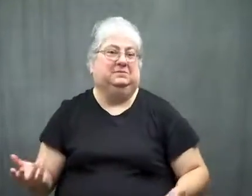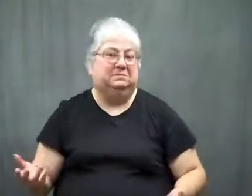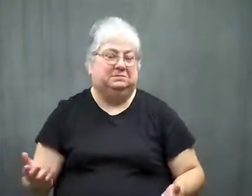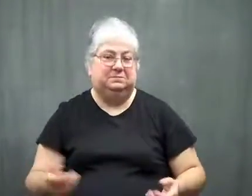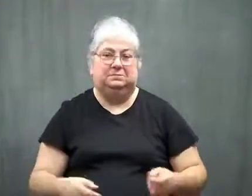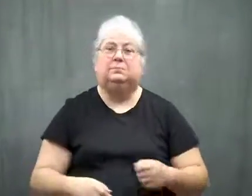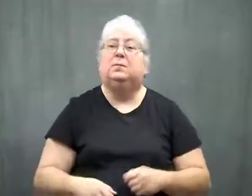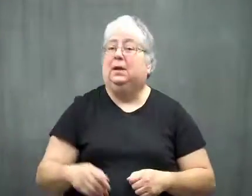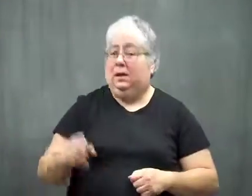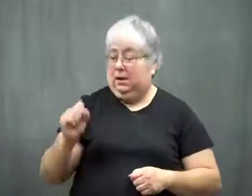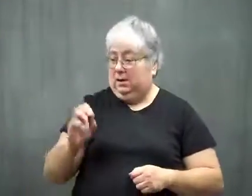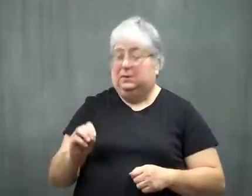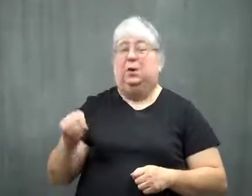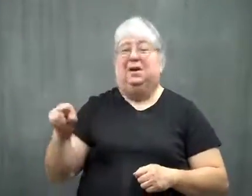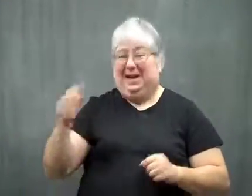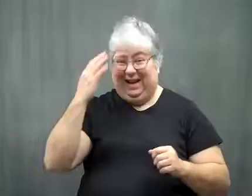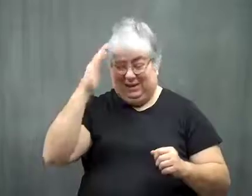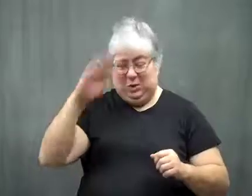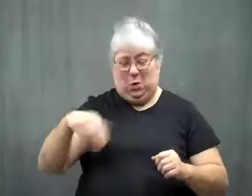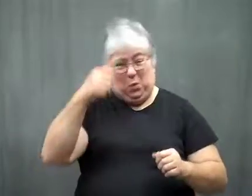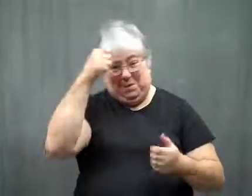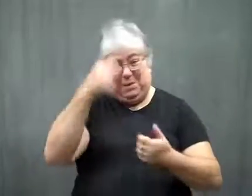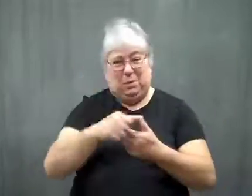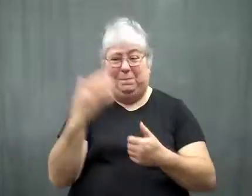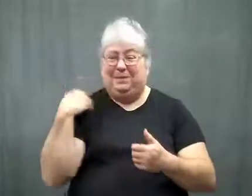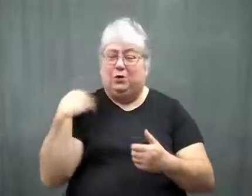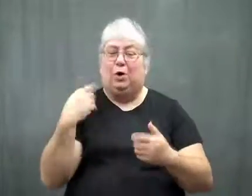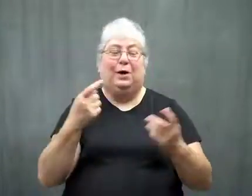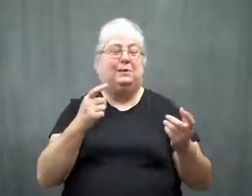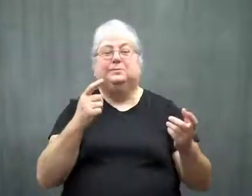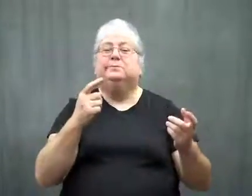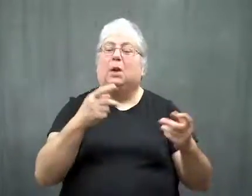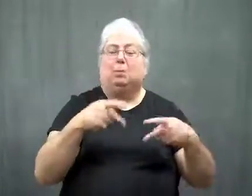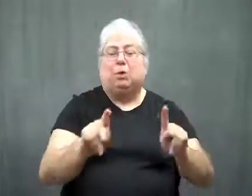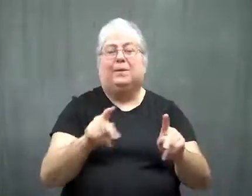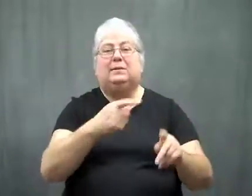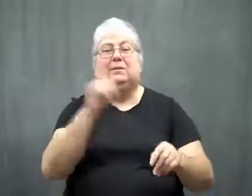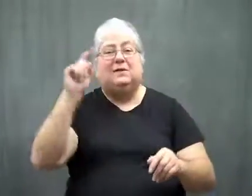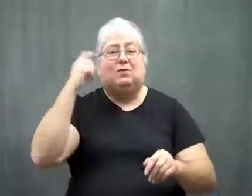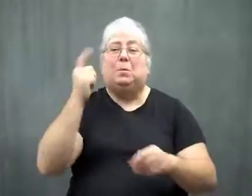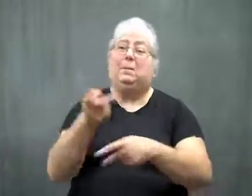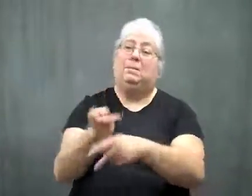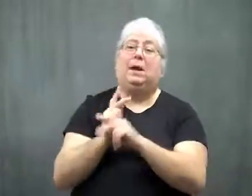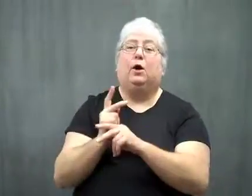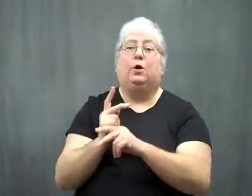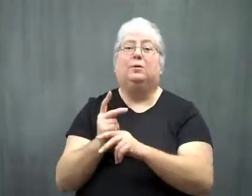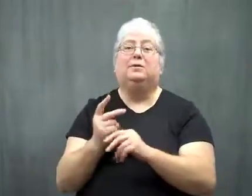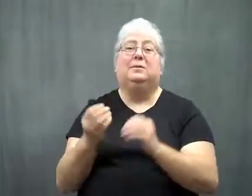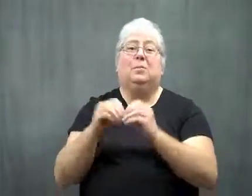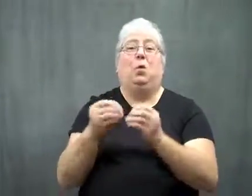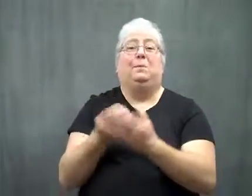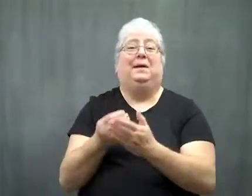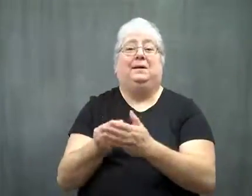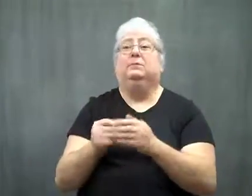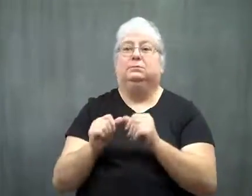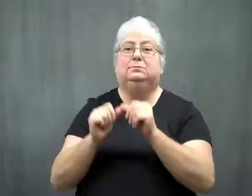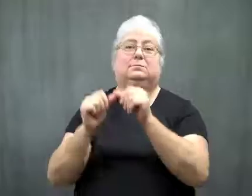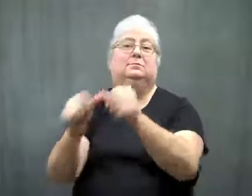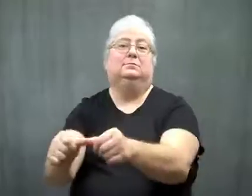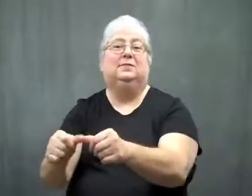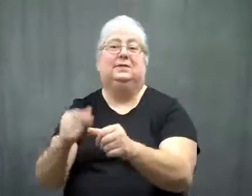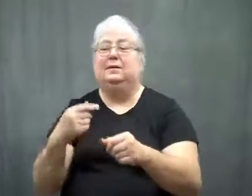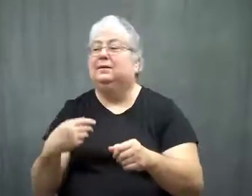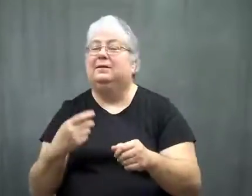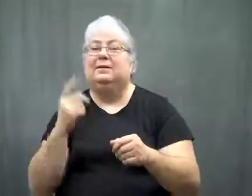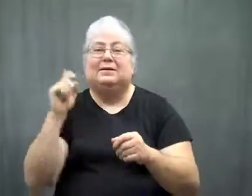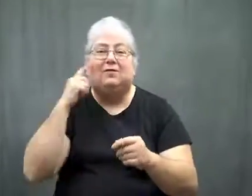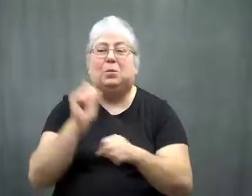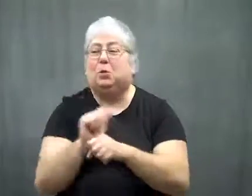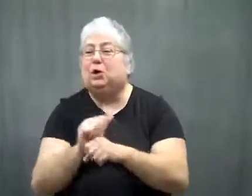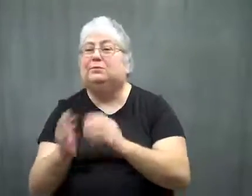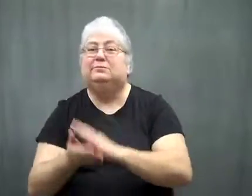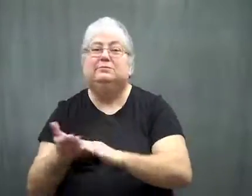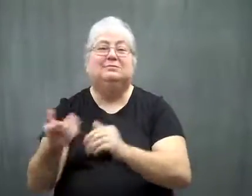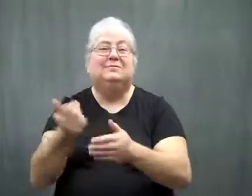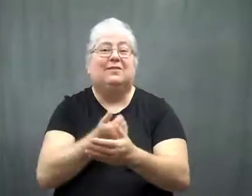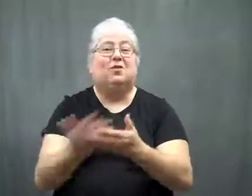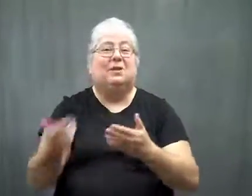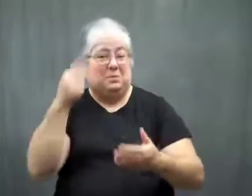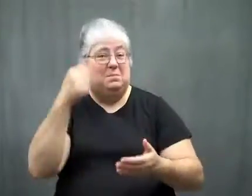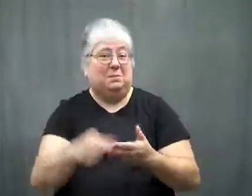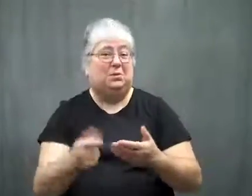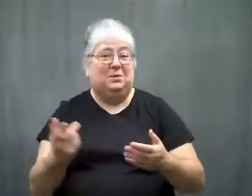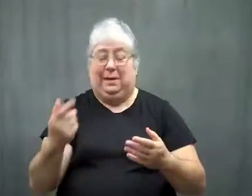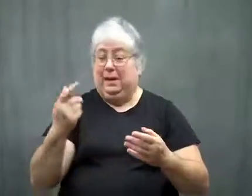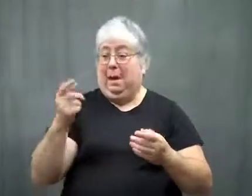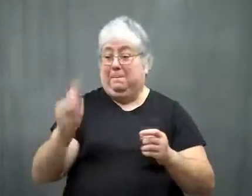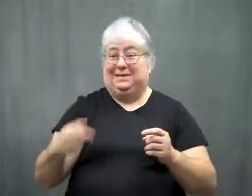Remember when the debt ceiling was raised?